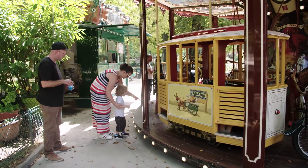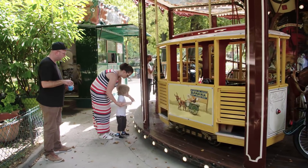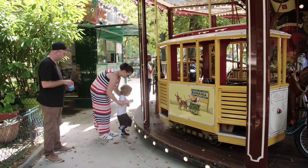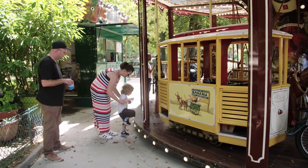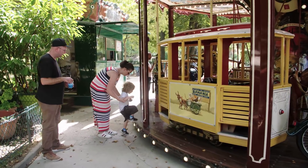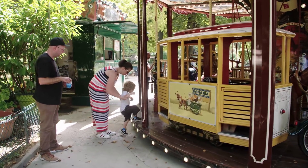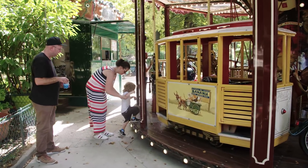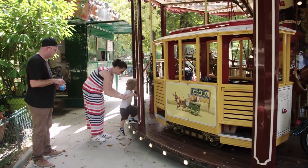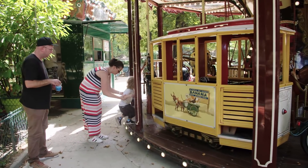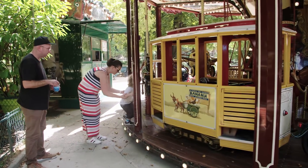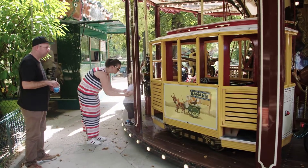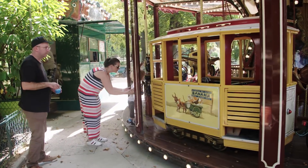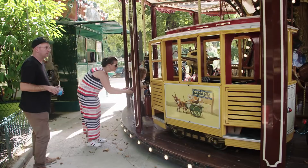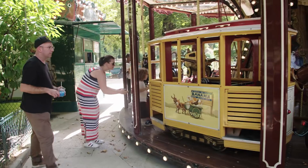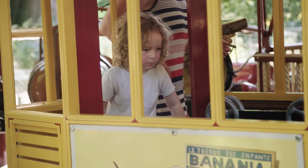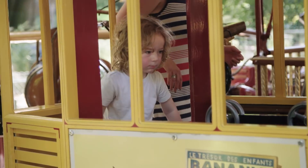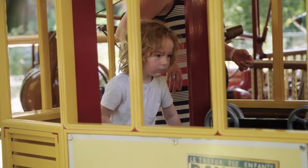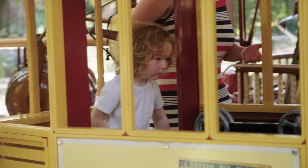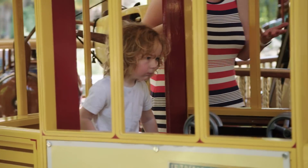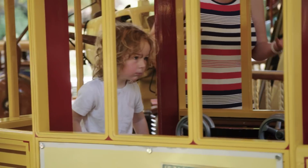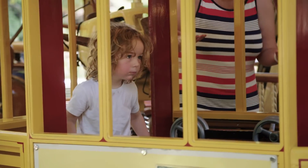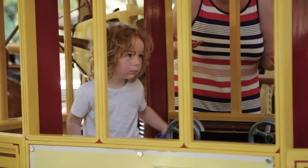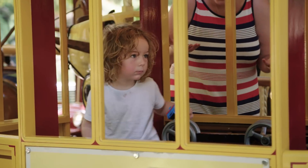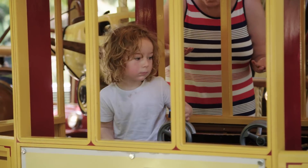So, in New Zealand we have newborn hearing screening, which is great.